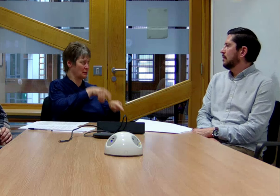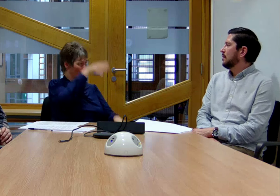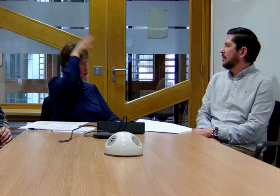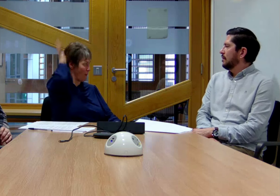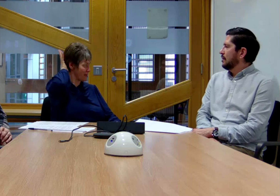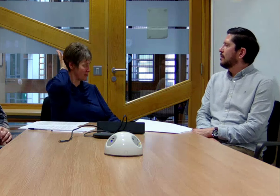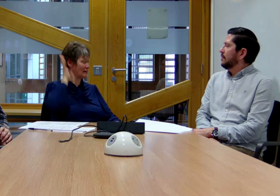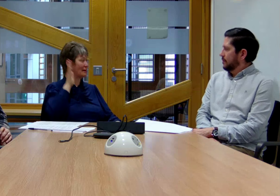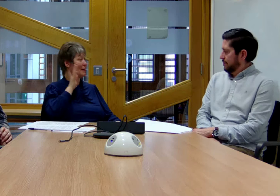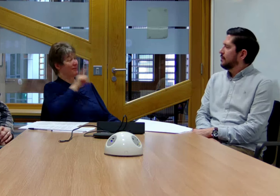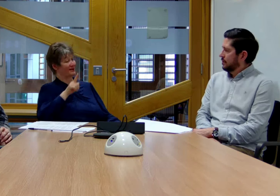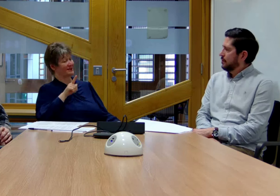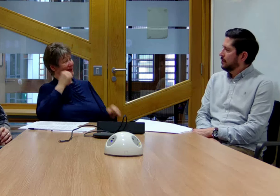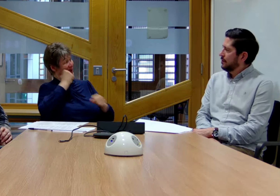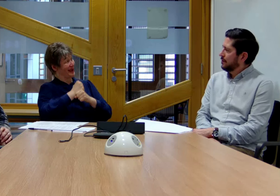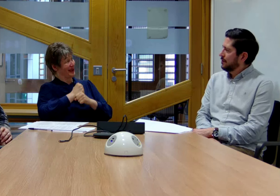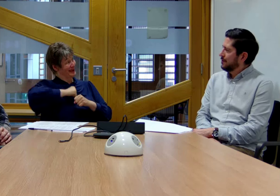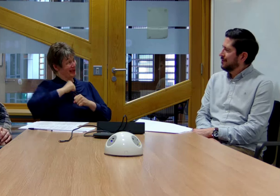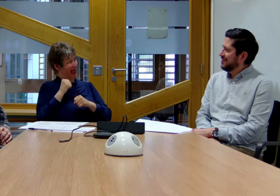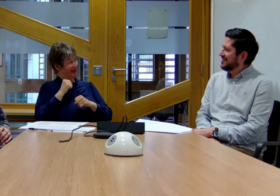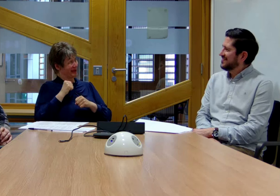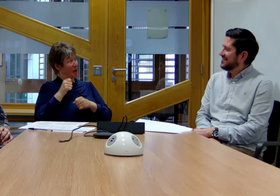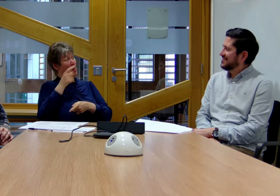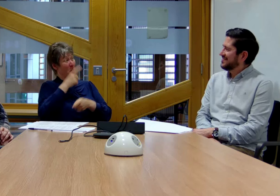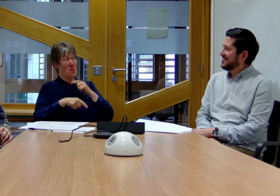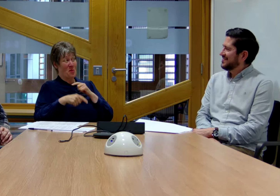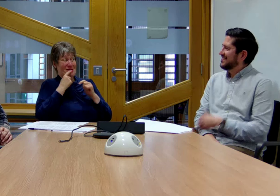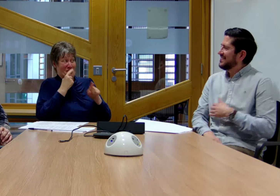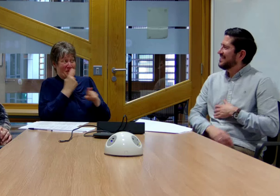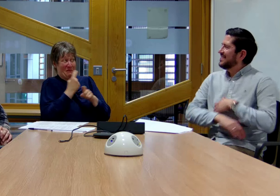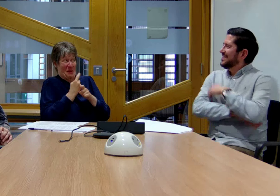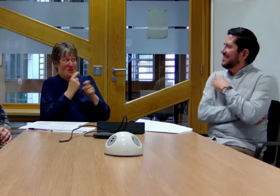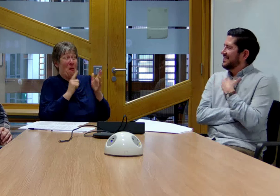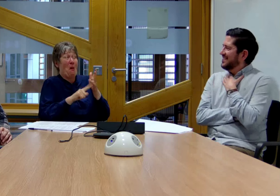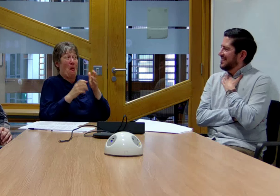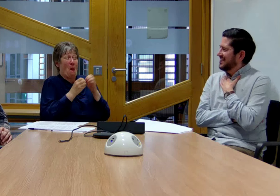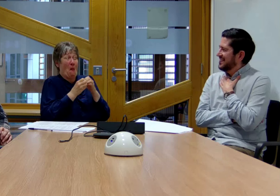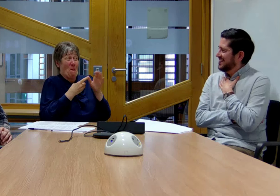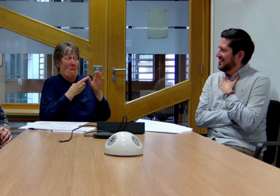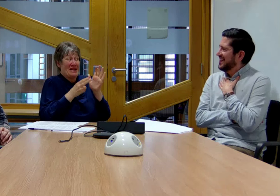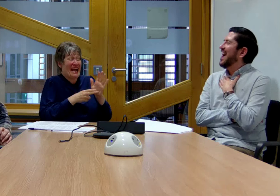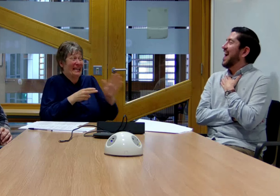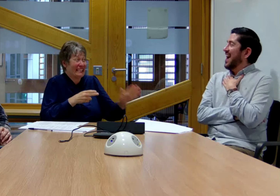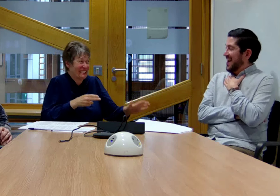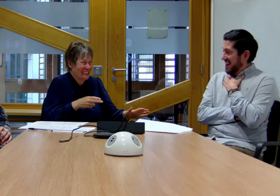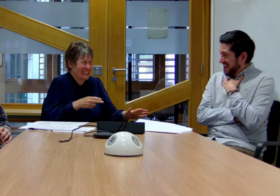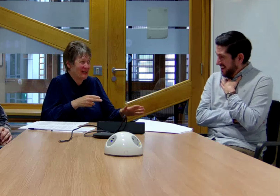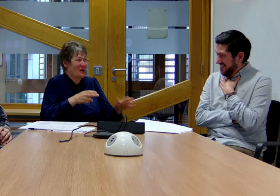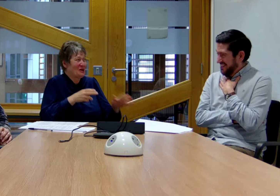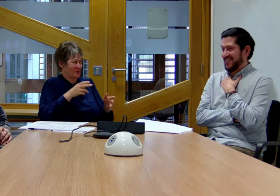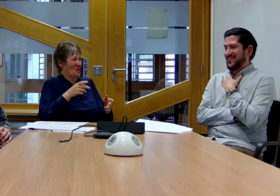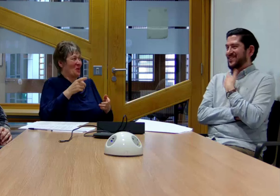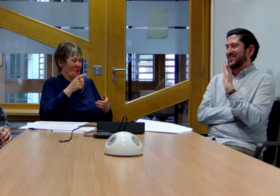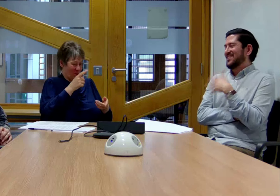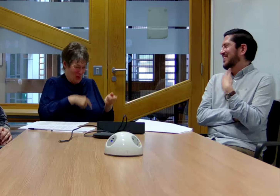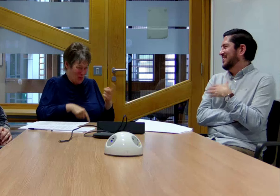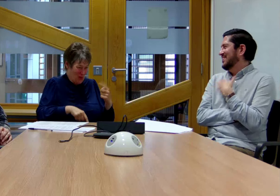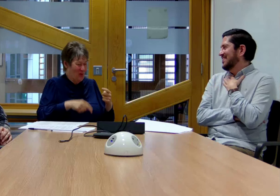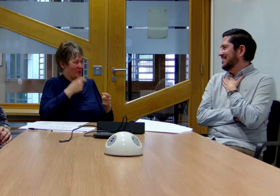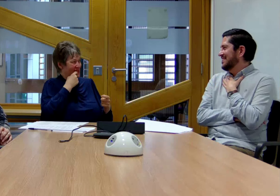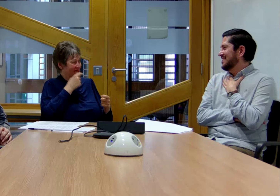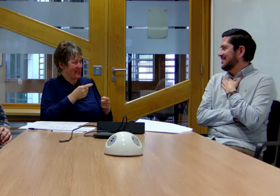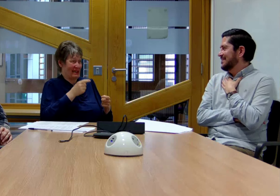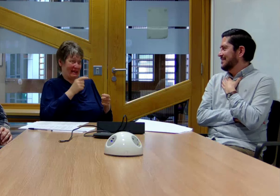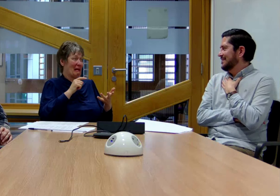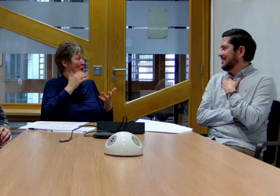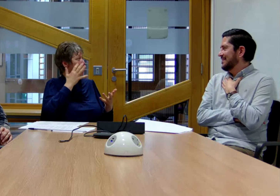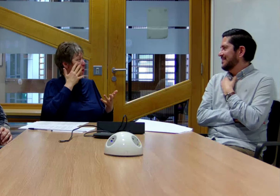But in Gaelic we use another mighty metropolis which is Oban. So you say When in Oban (Nuair